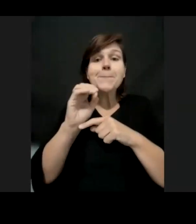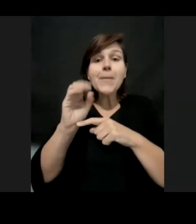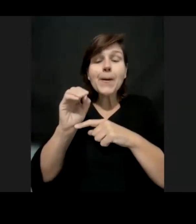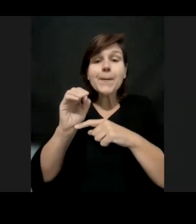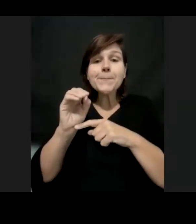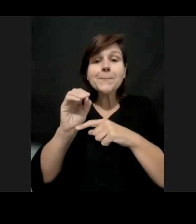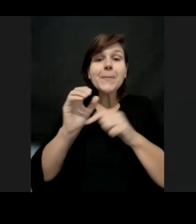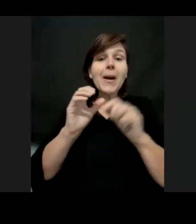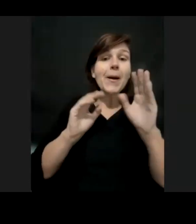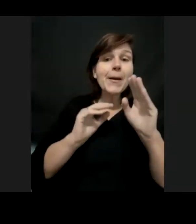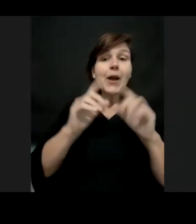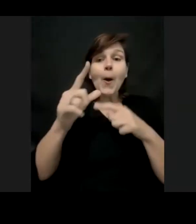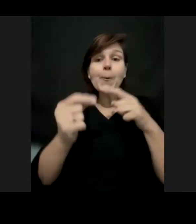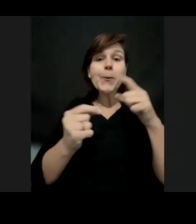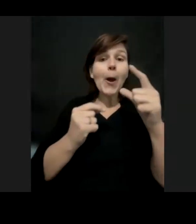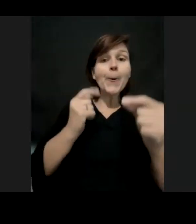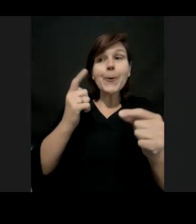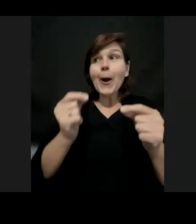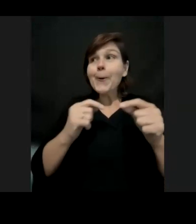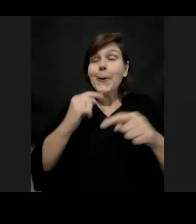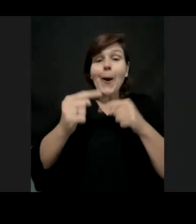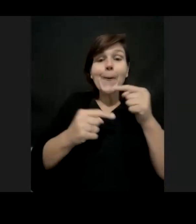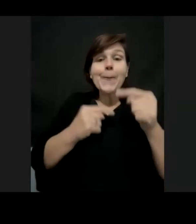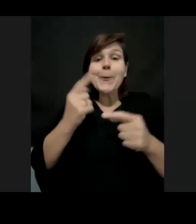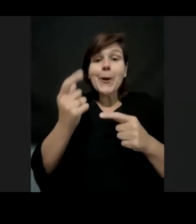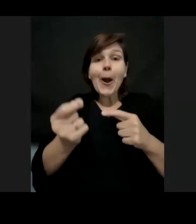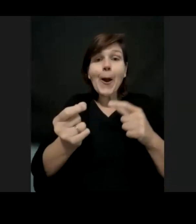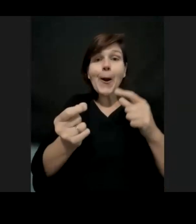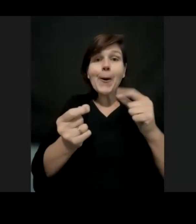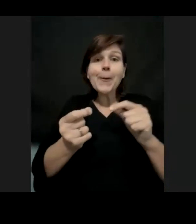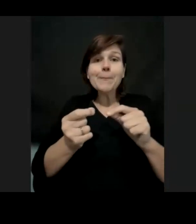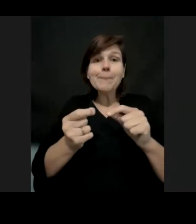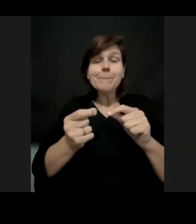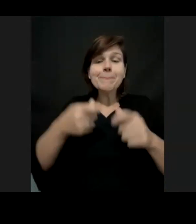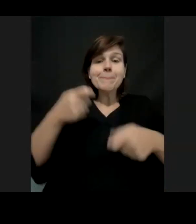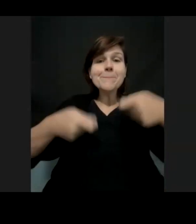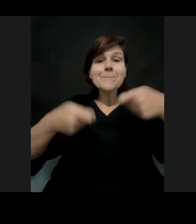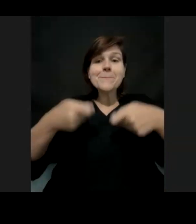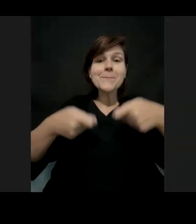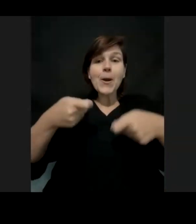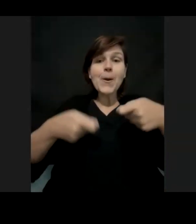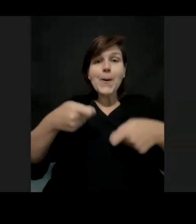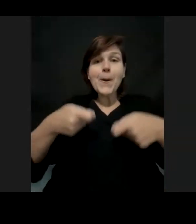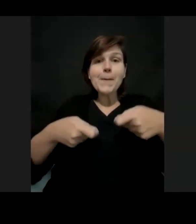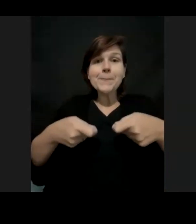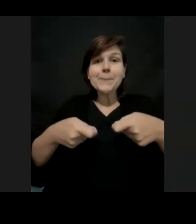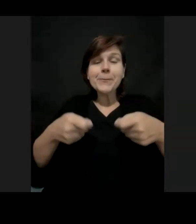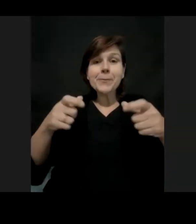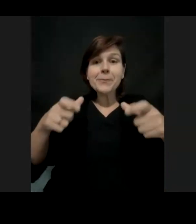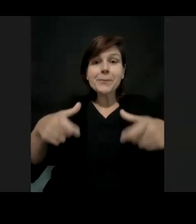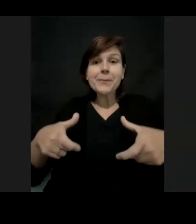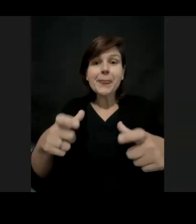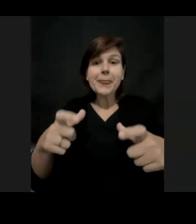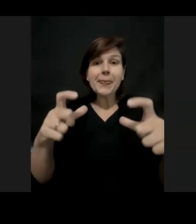And a go, go, go, go, go-a-te go. Boom. Go. I’m putting my big book on the table, ready…